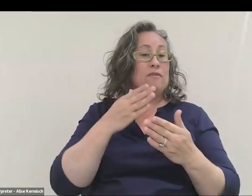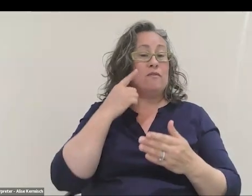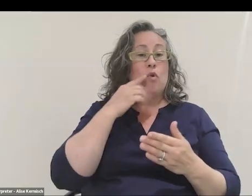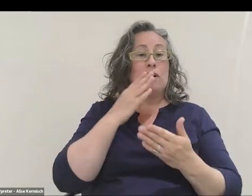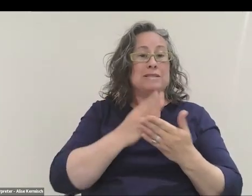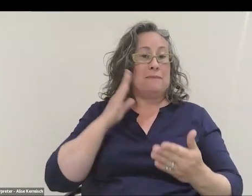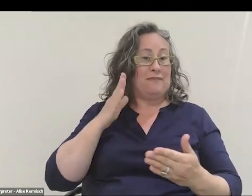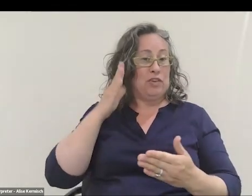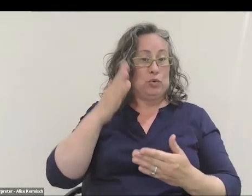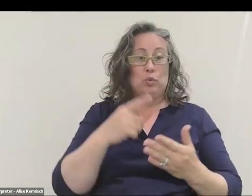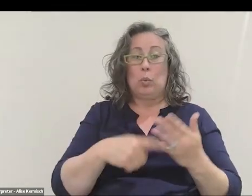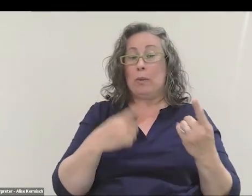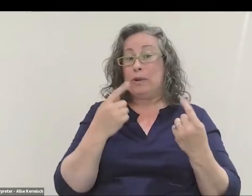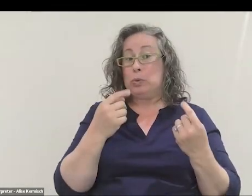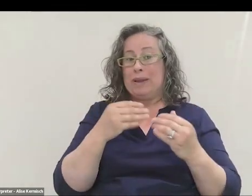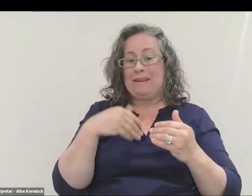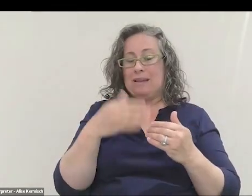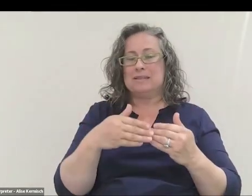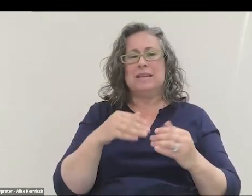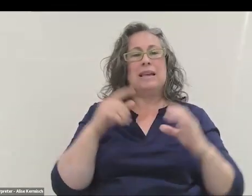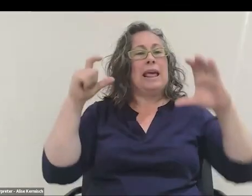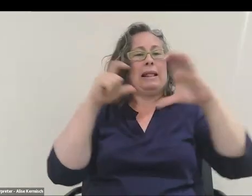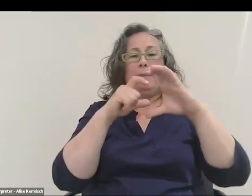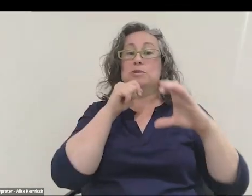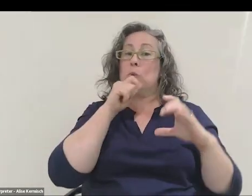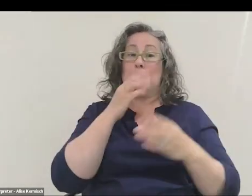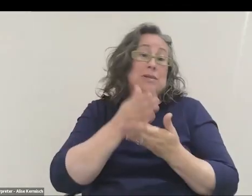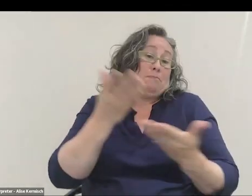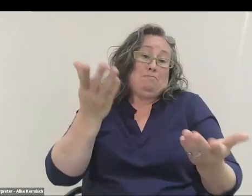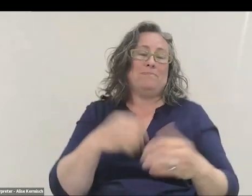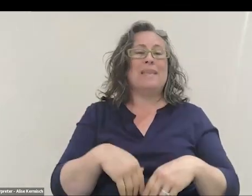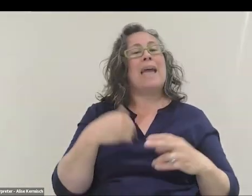what are we doing next? Eclipses don't stop, so there's a couple of eclipses coming up.